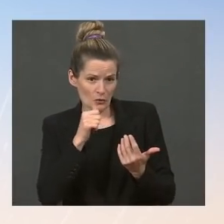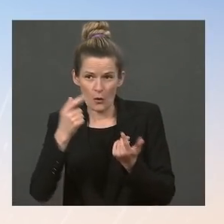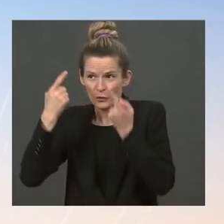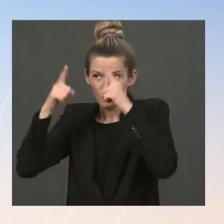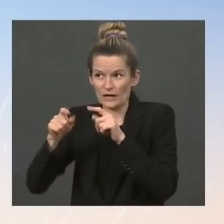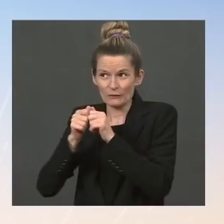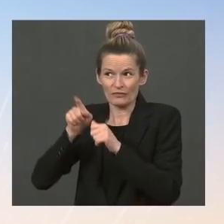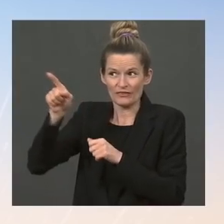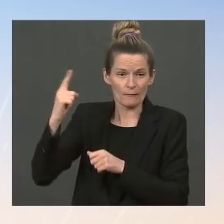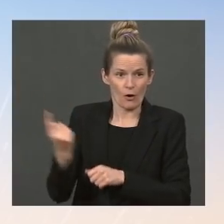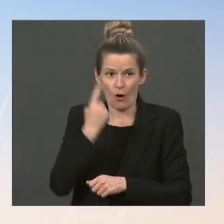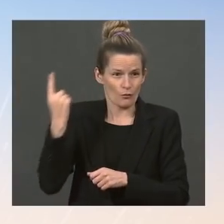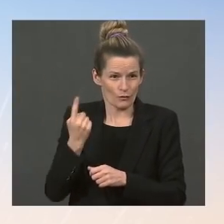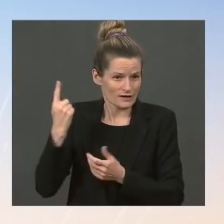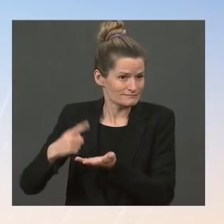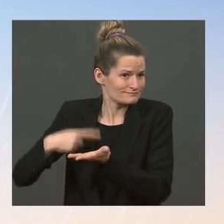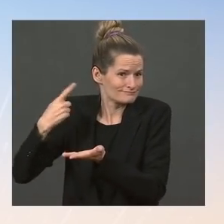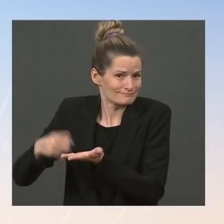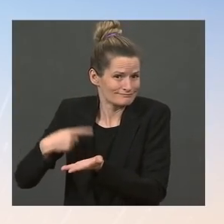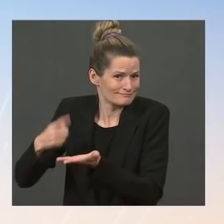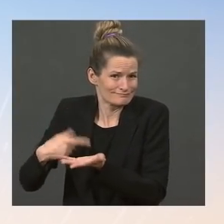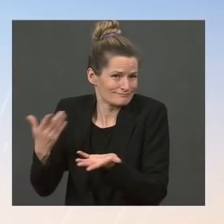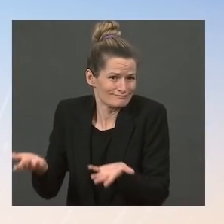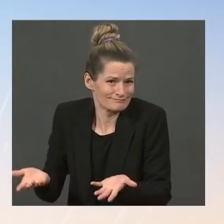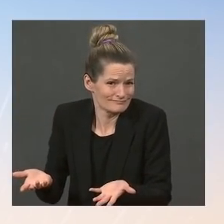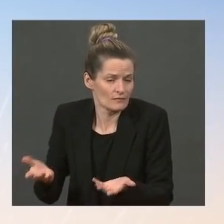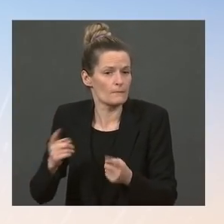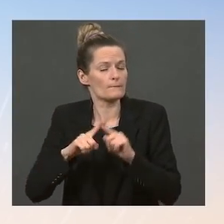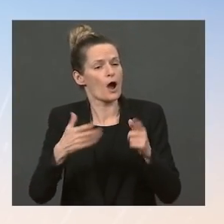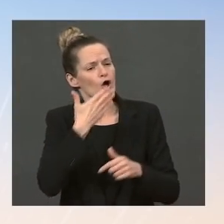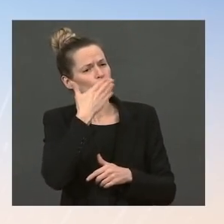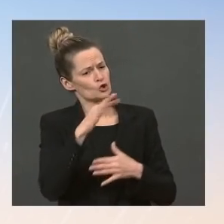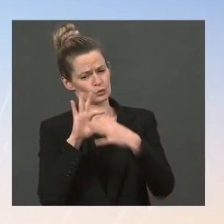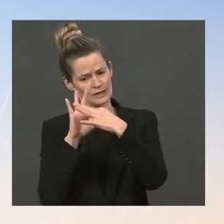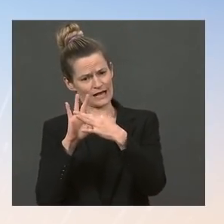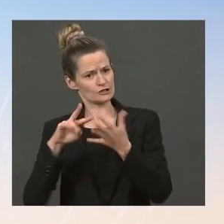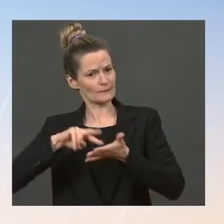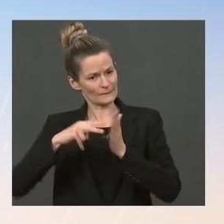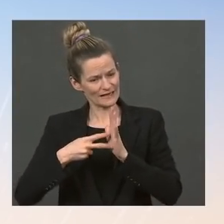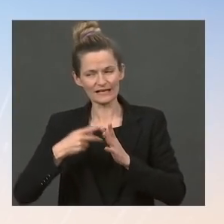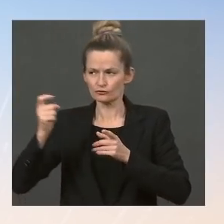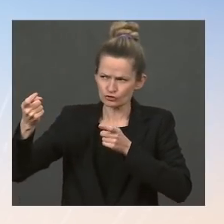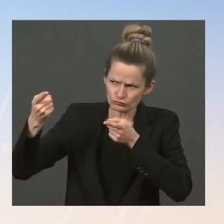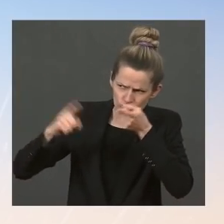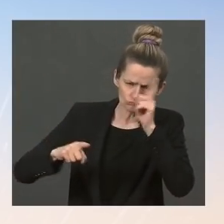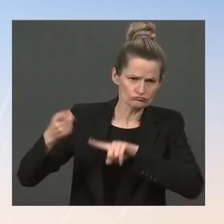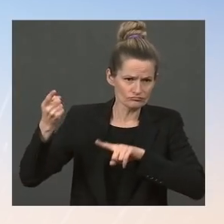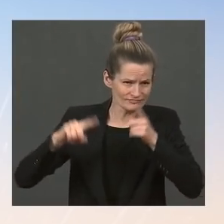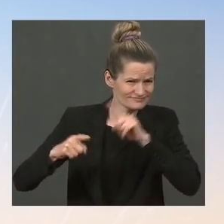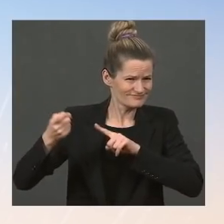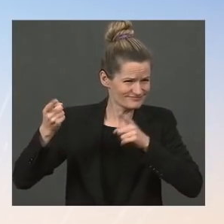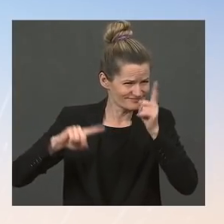mean you work where you can agree and you sustain strong partnerships to address global issues in the world regardless.